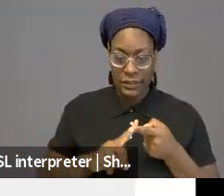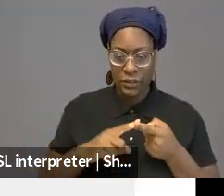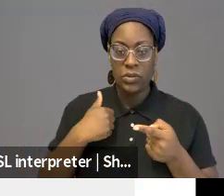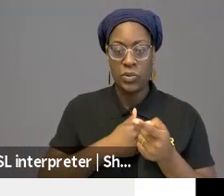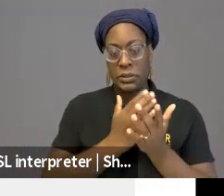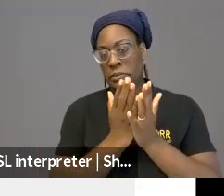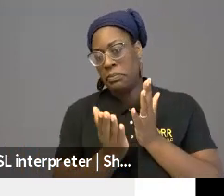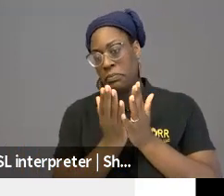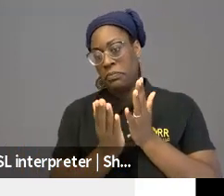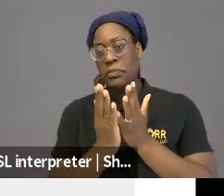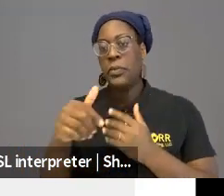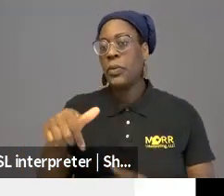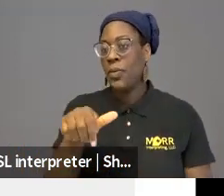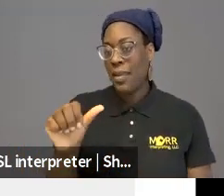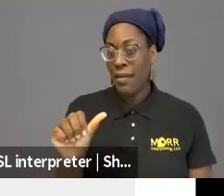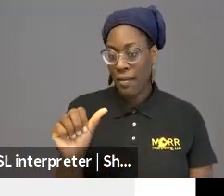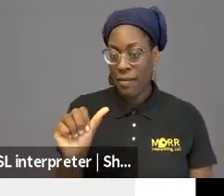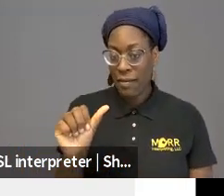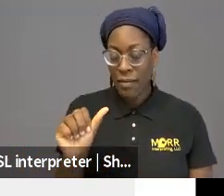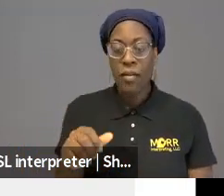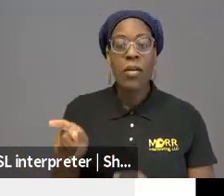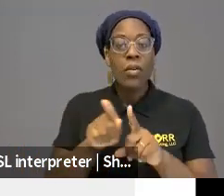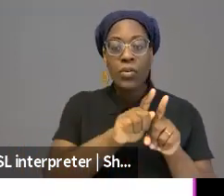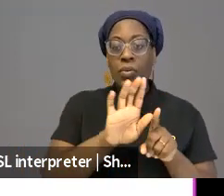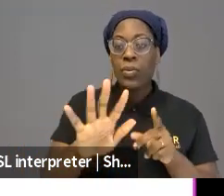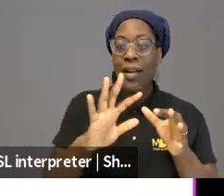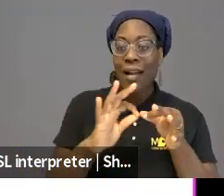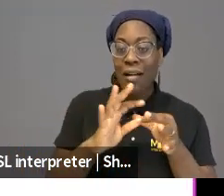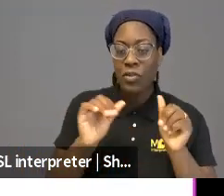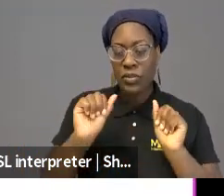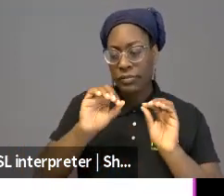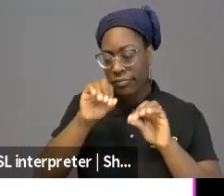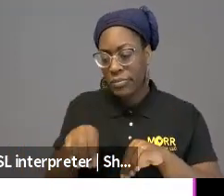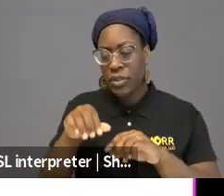will return to them during the Q&A session. And to get to that chat, here's a quick refresher.